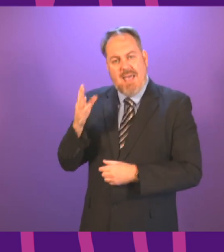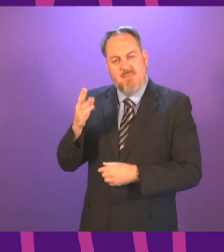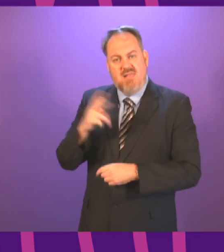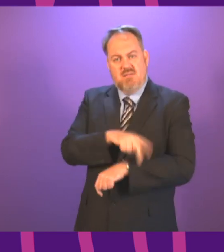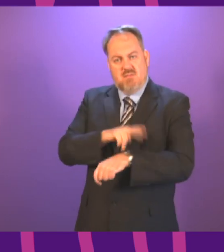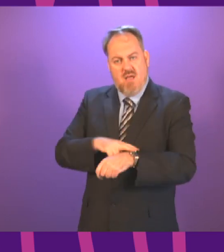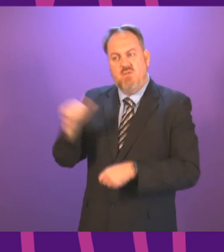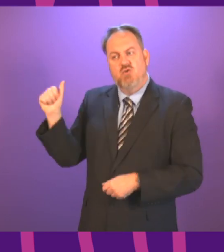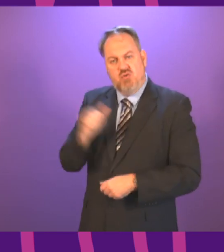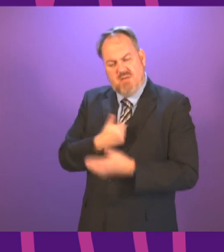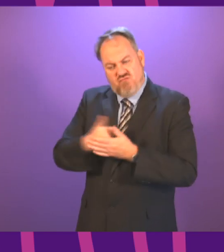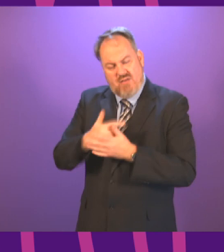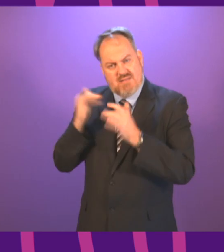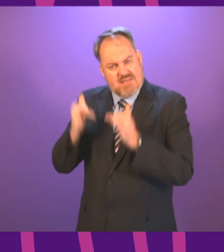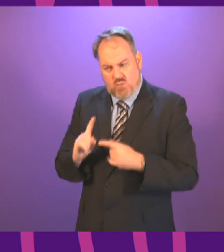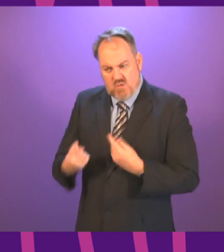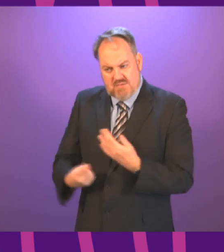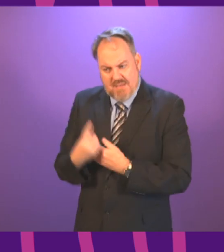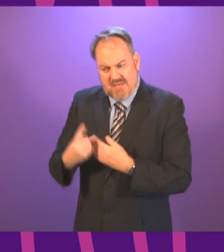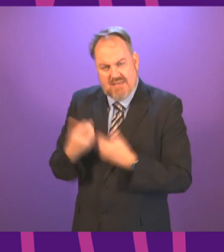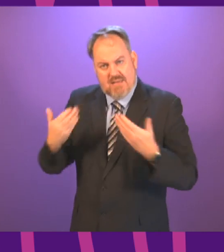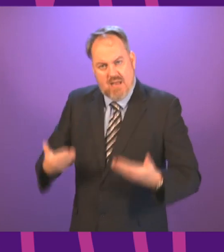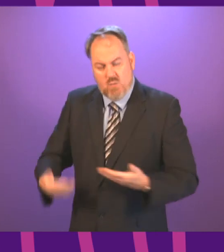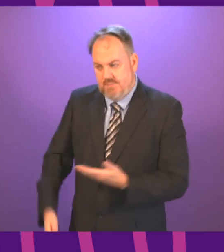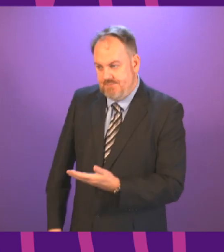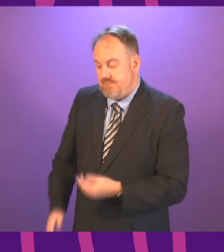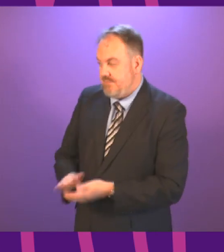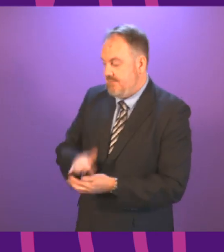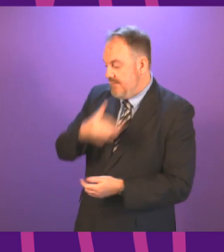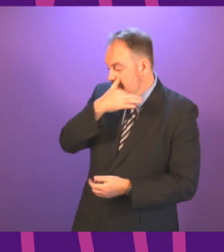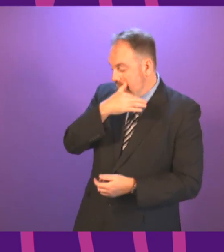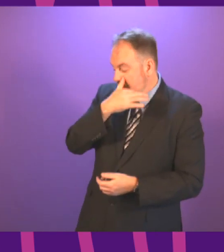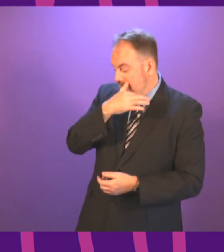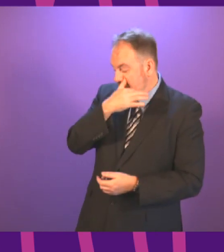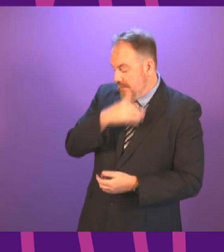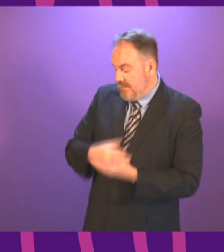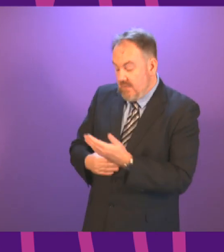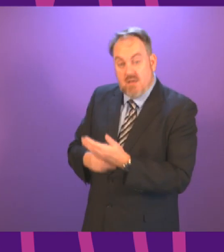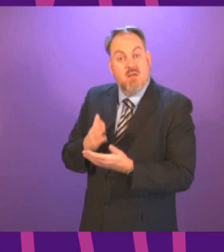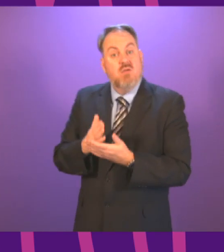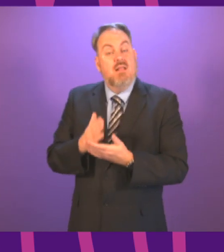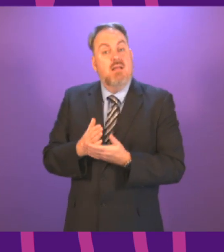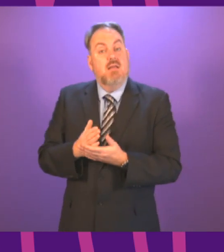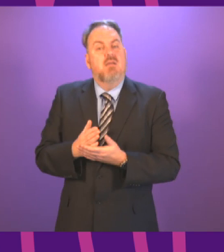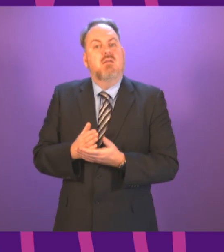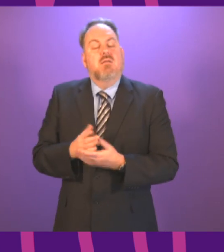crew members now been initiated? The First Minister: Before I come on to testing—in particular,